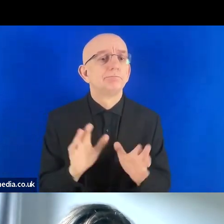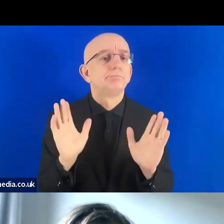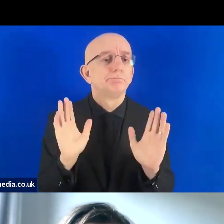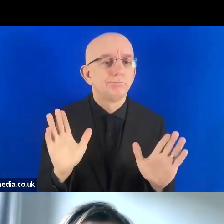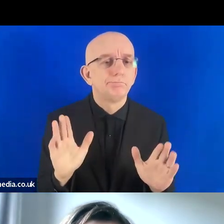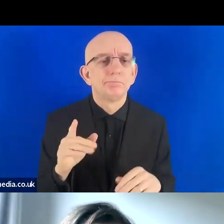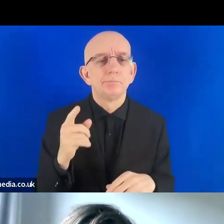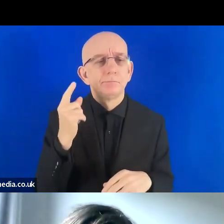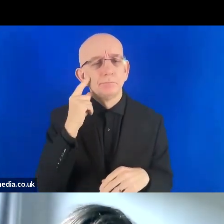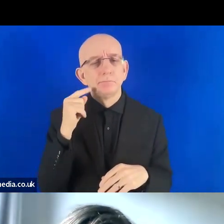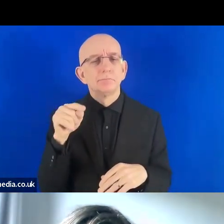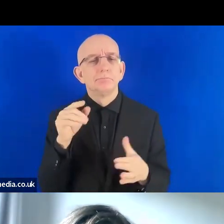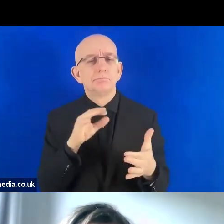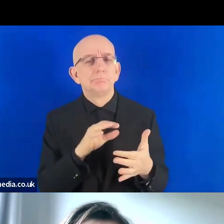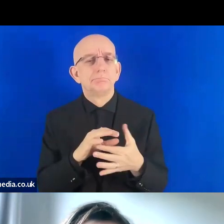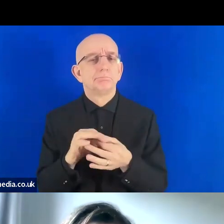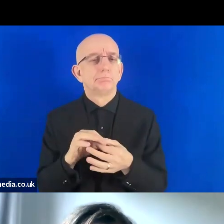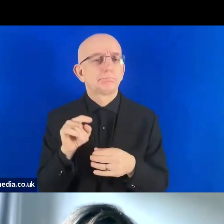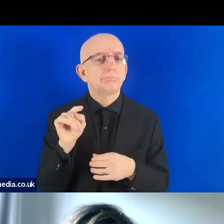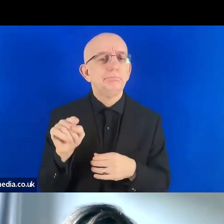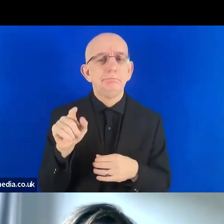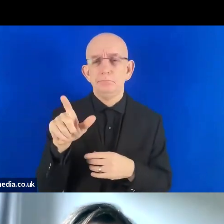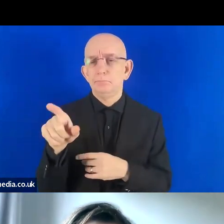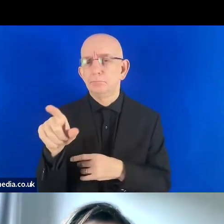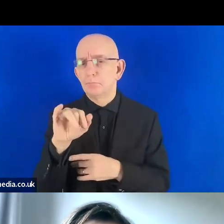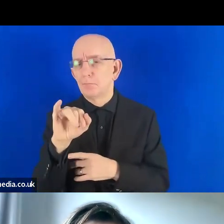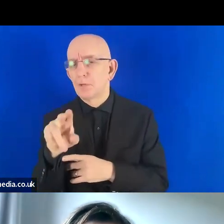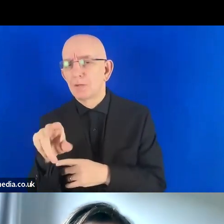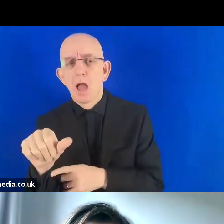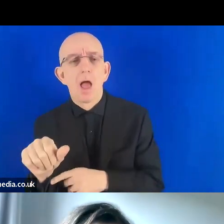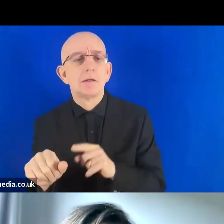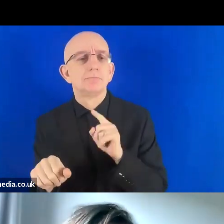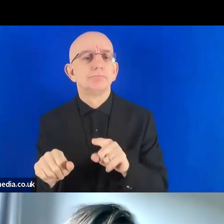yes, you can survive without the app, but will it enhance your, sort of experience?